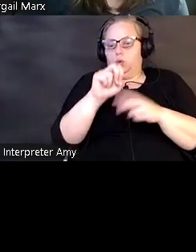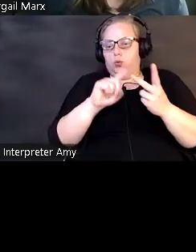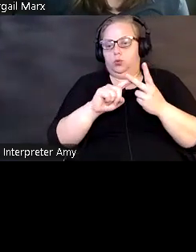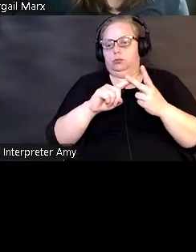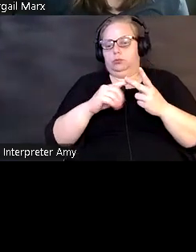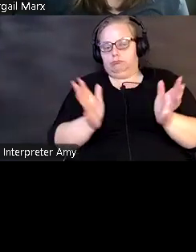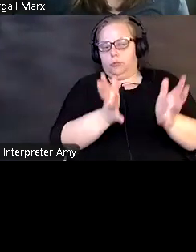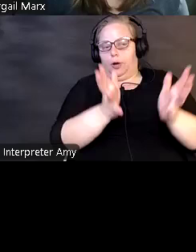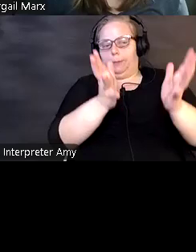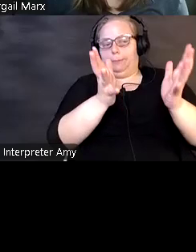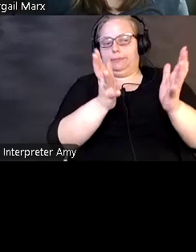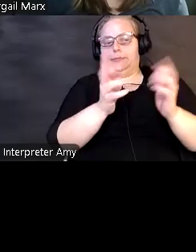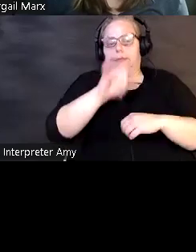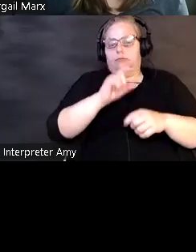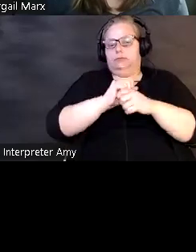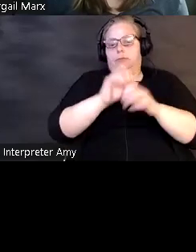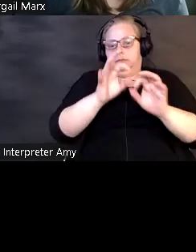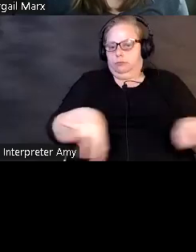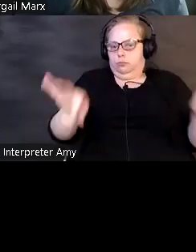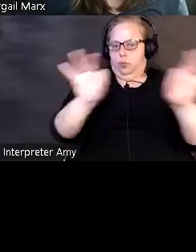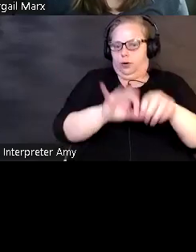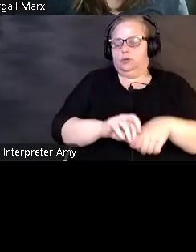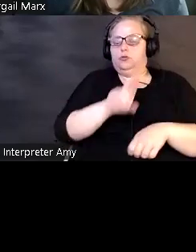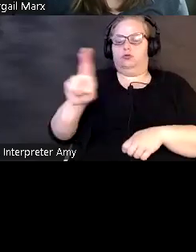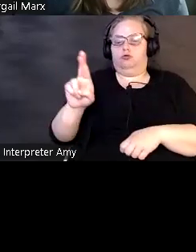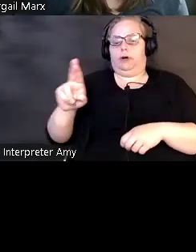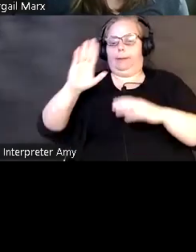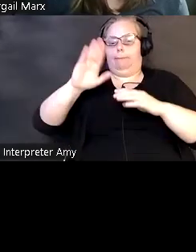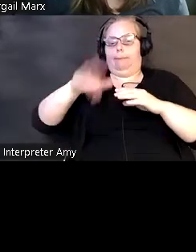So on the right side of the slide, there's an image that talks about a prompt hierarchy